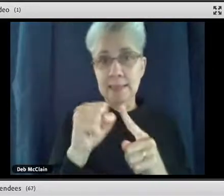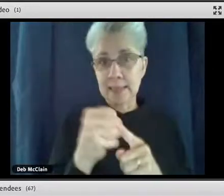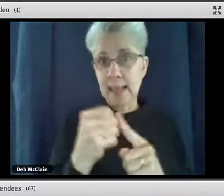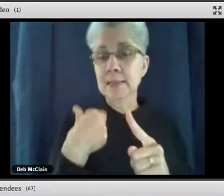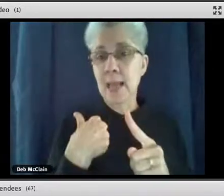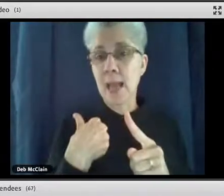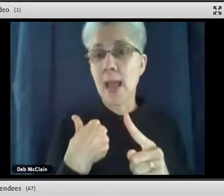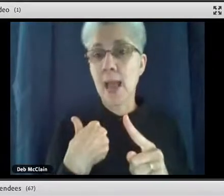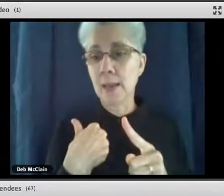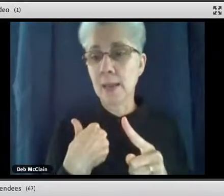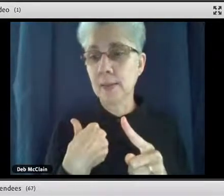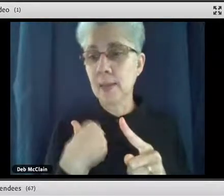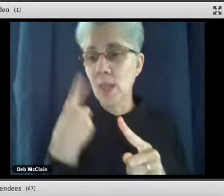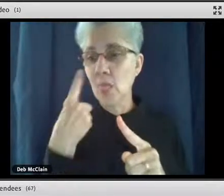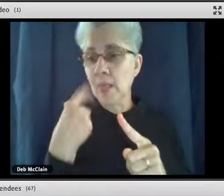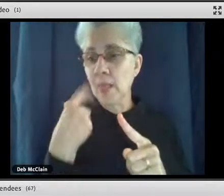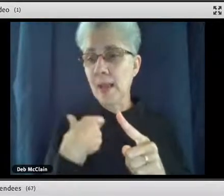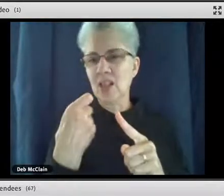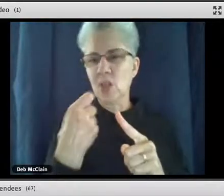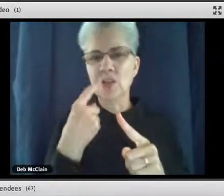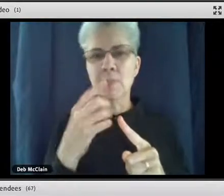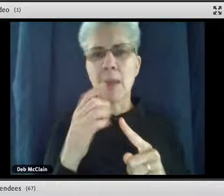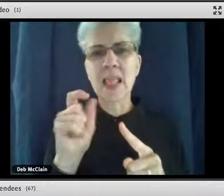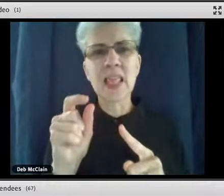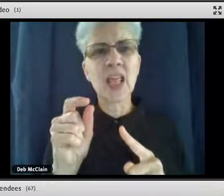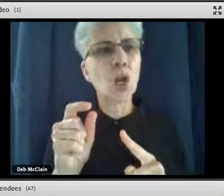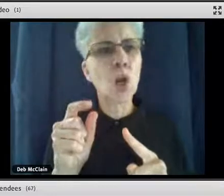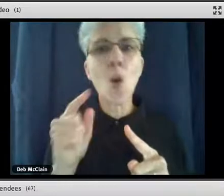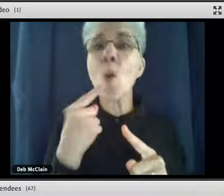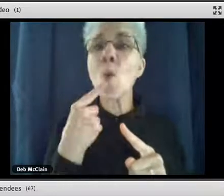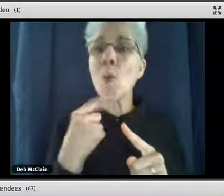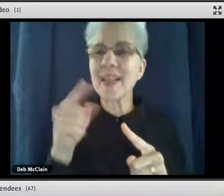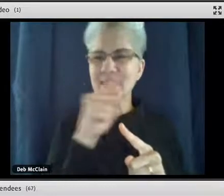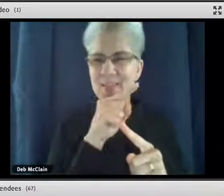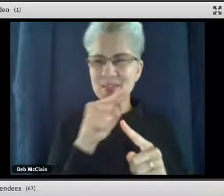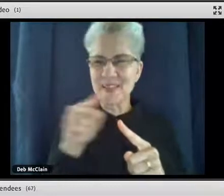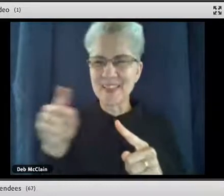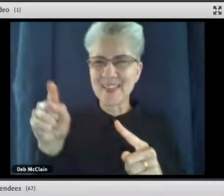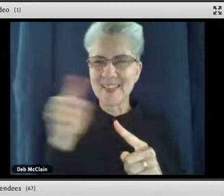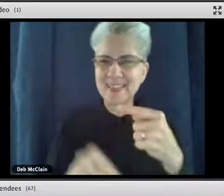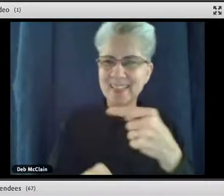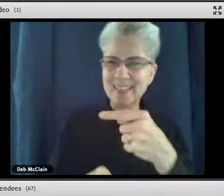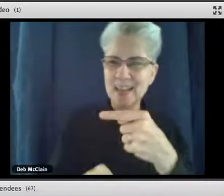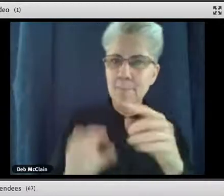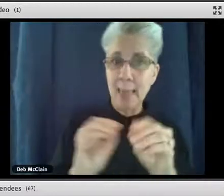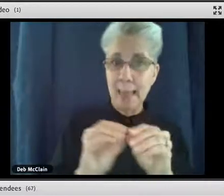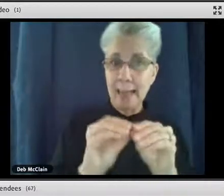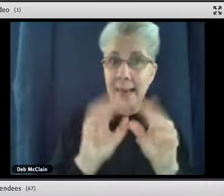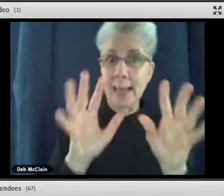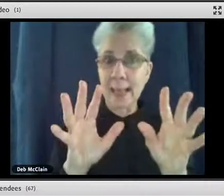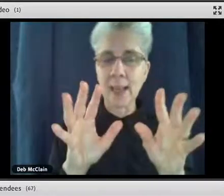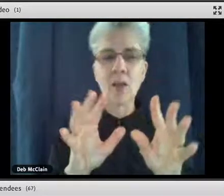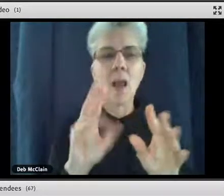So in this case, I think I have a little -- Yeah, there's my little red circle around that